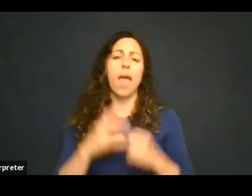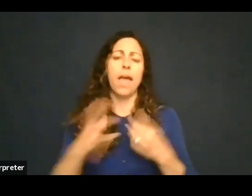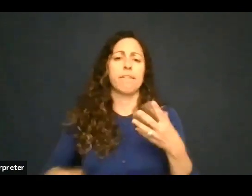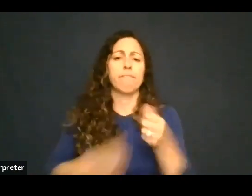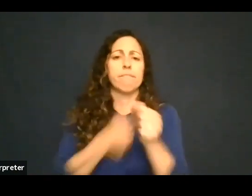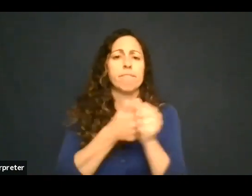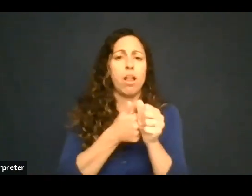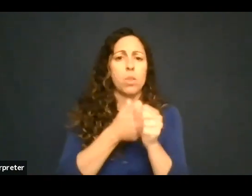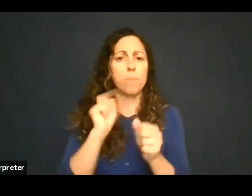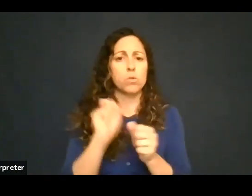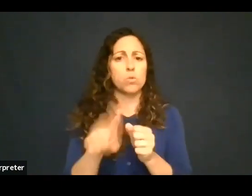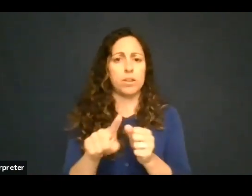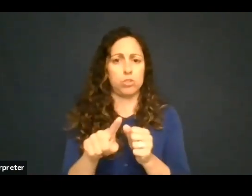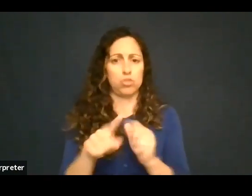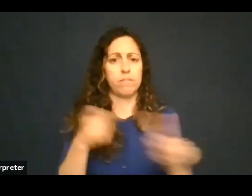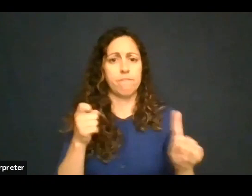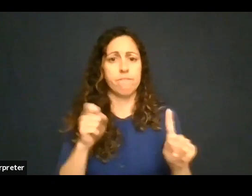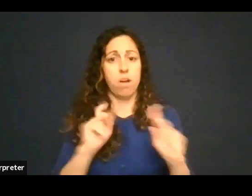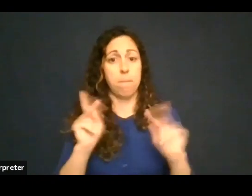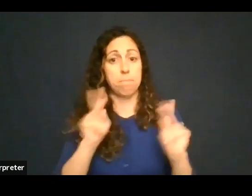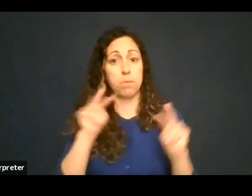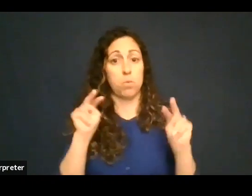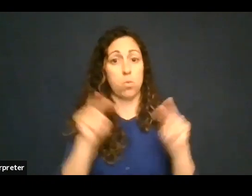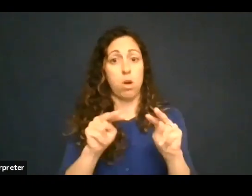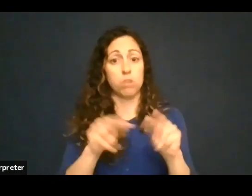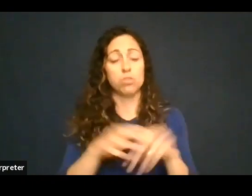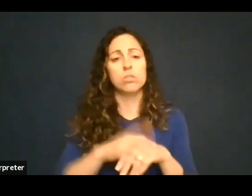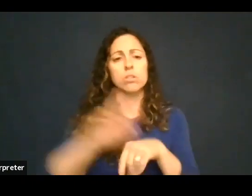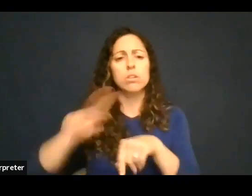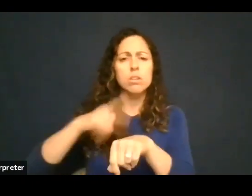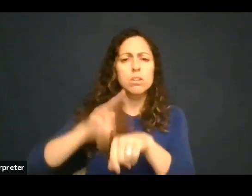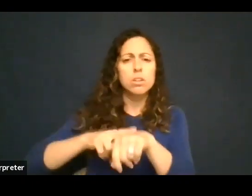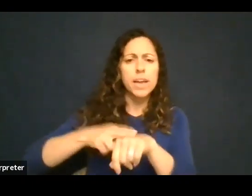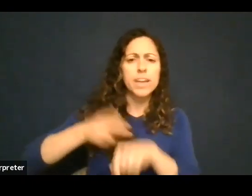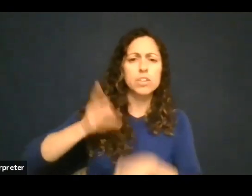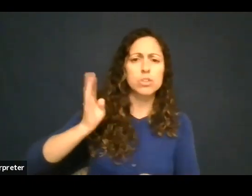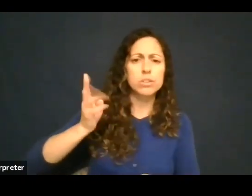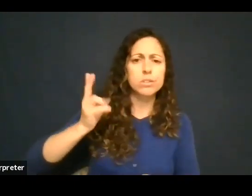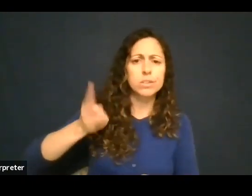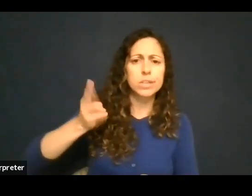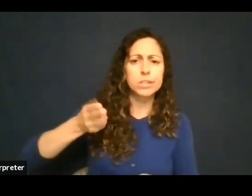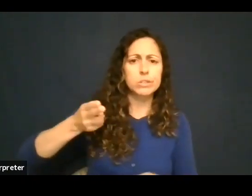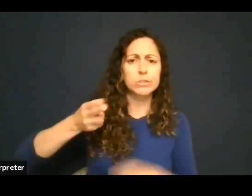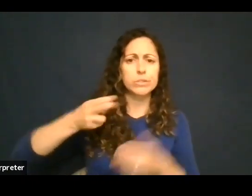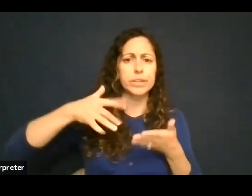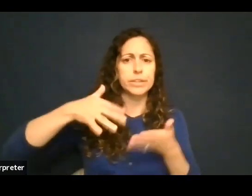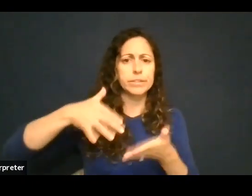is, natural history studies-- are of the panelists involved in natural history studies,